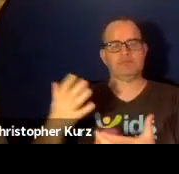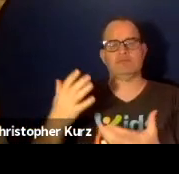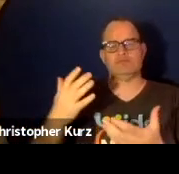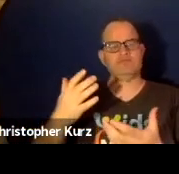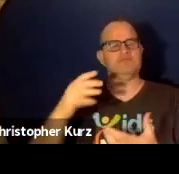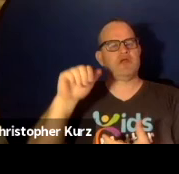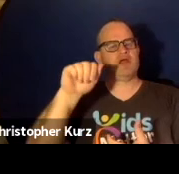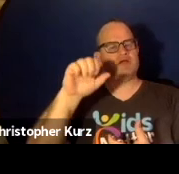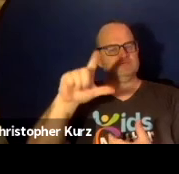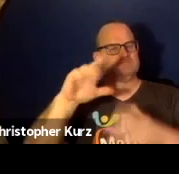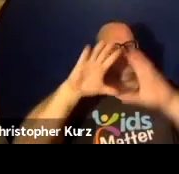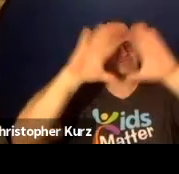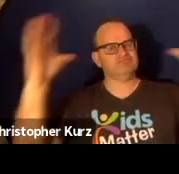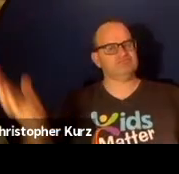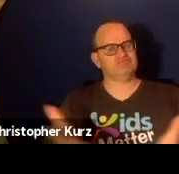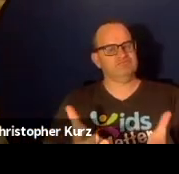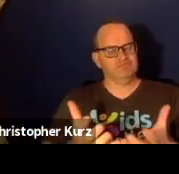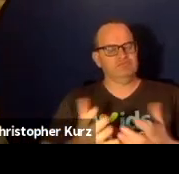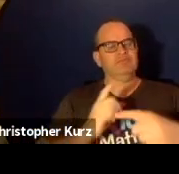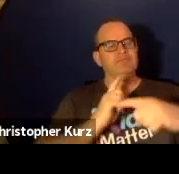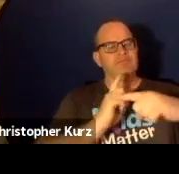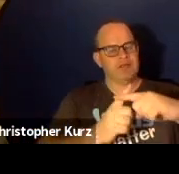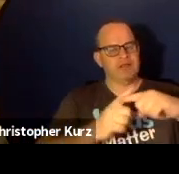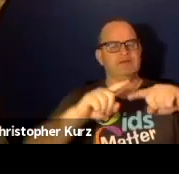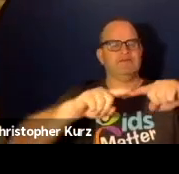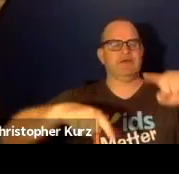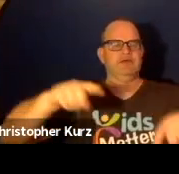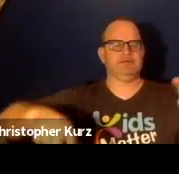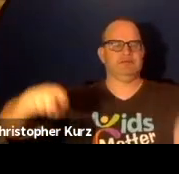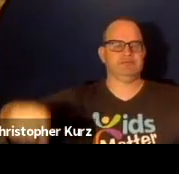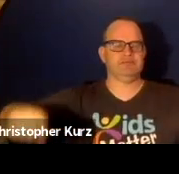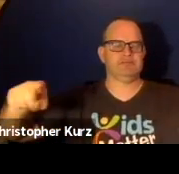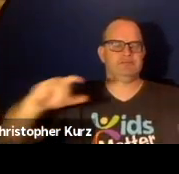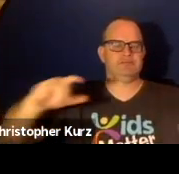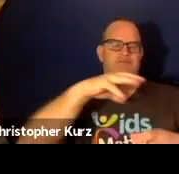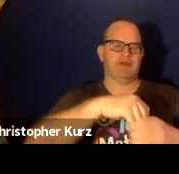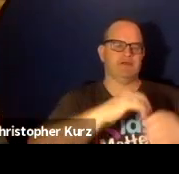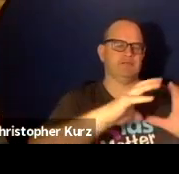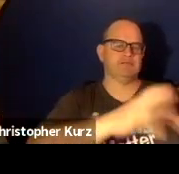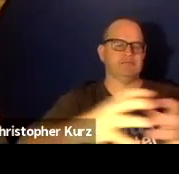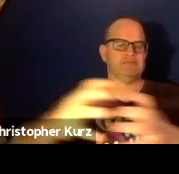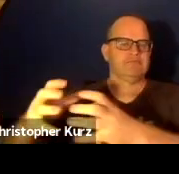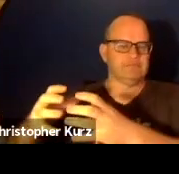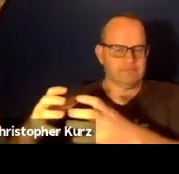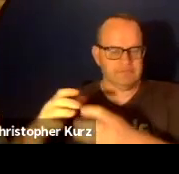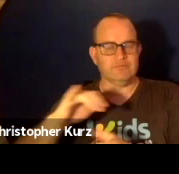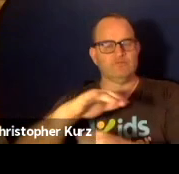made available to children the world over.